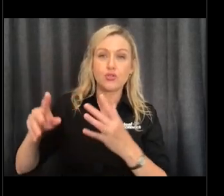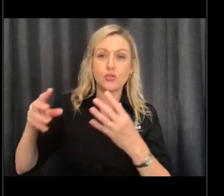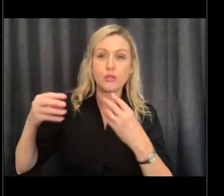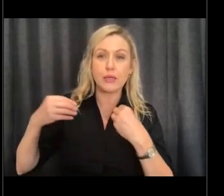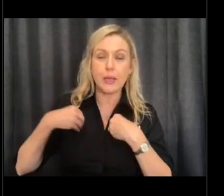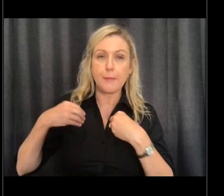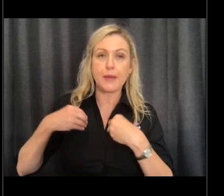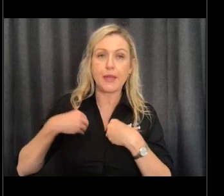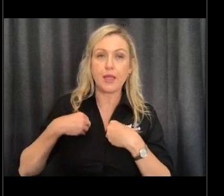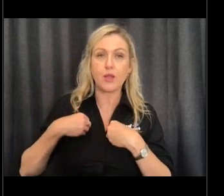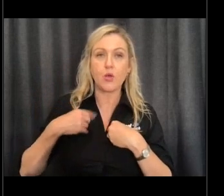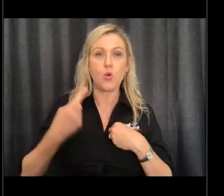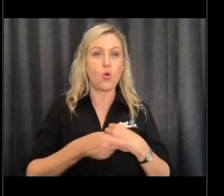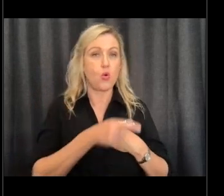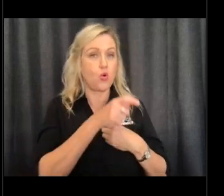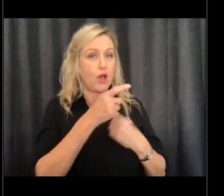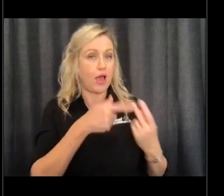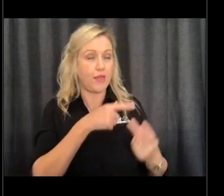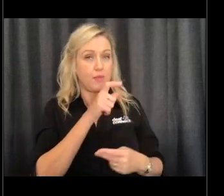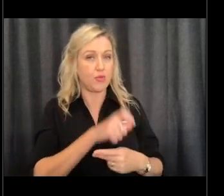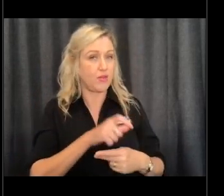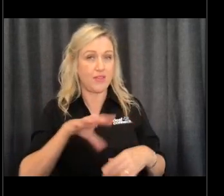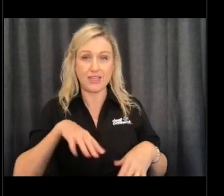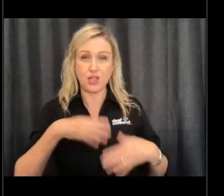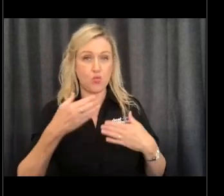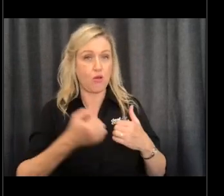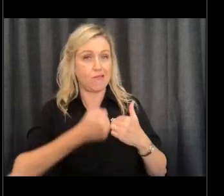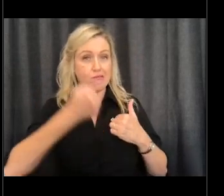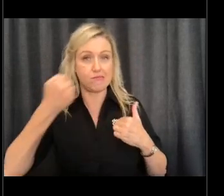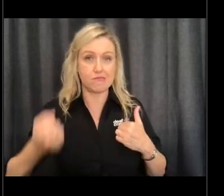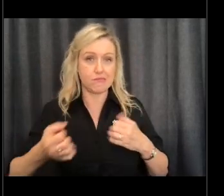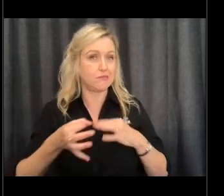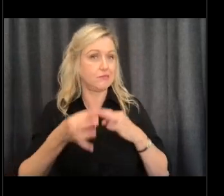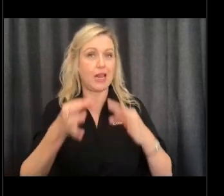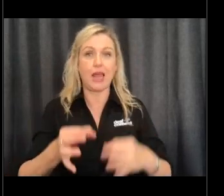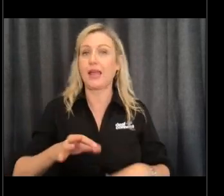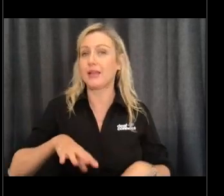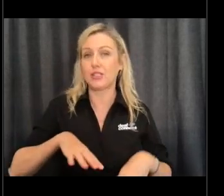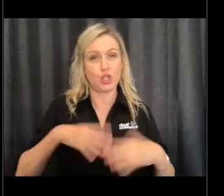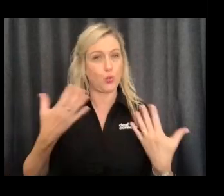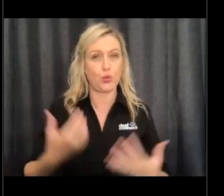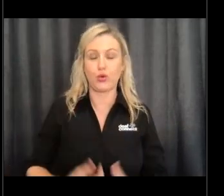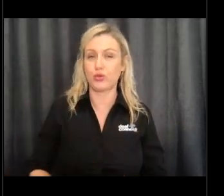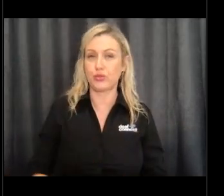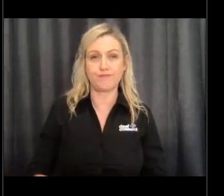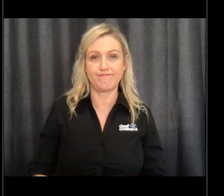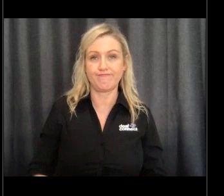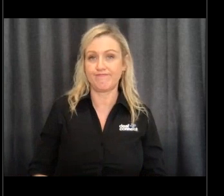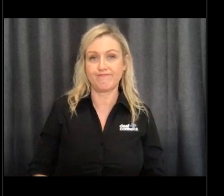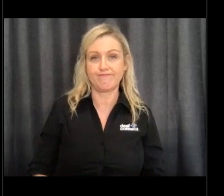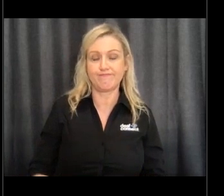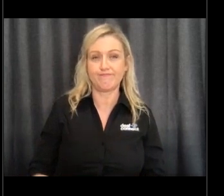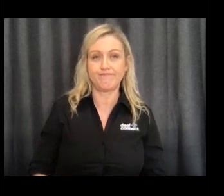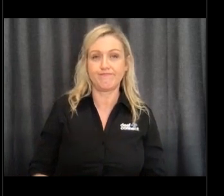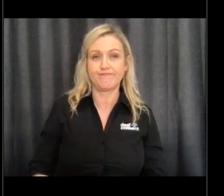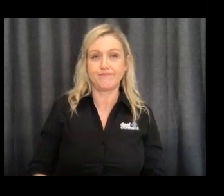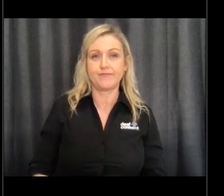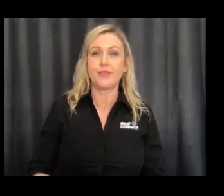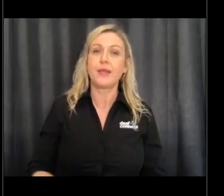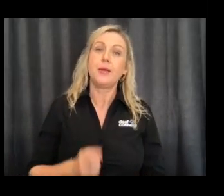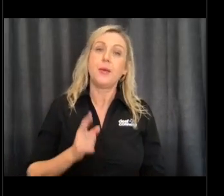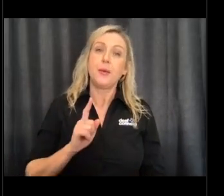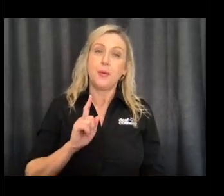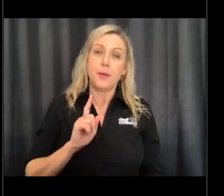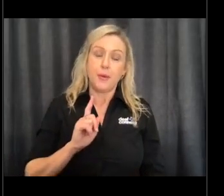has any interest in delays being extended any longer than they possibly have to but